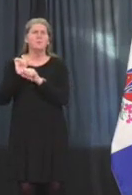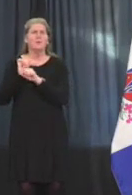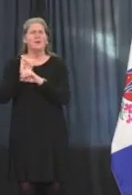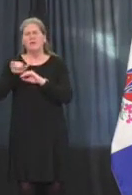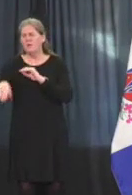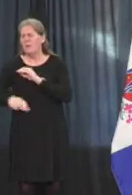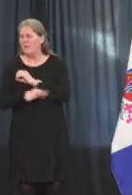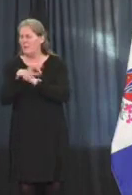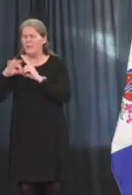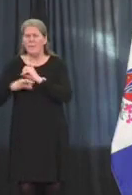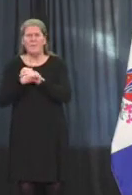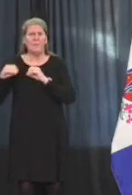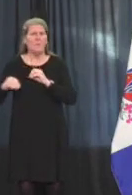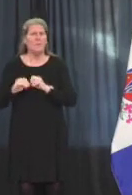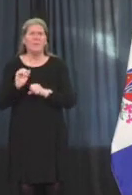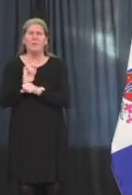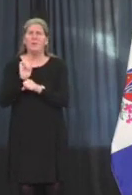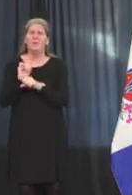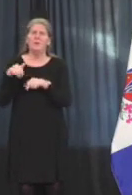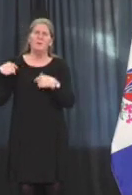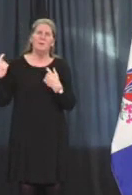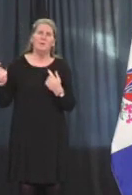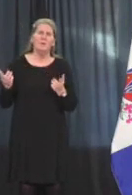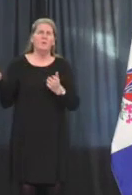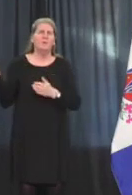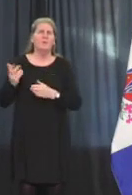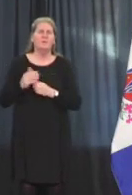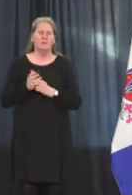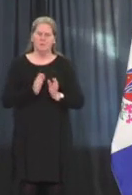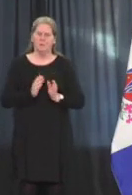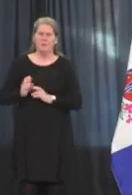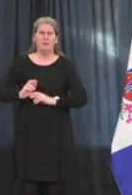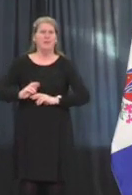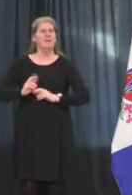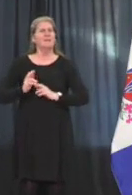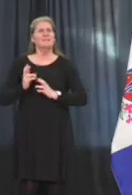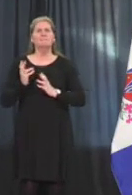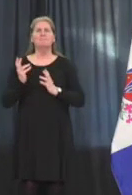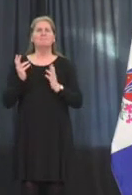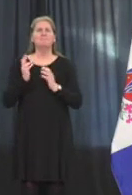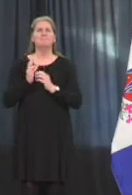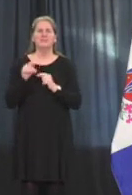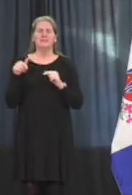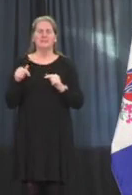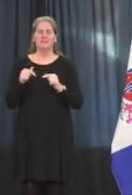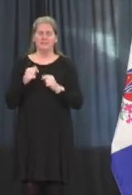GOVERNMENT. PEOPLE HAVE BEEN WORKING LATE INTO THE NIGHTS TO PREPARE US FOR THIS PANDEMIC.